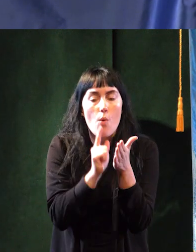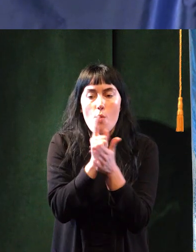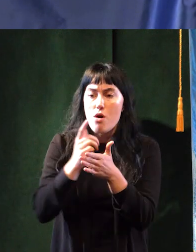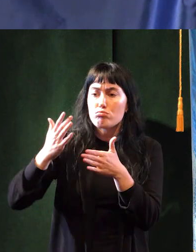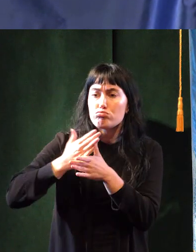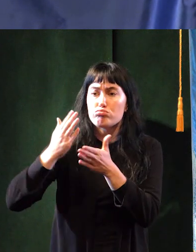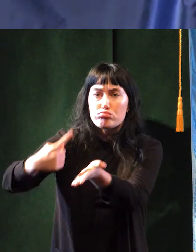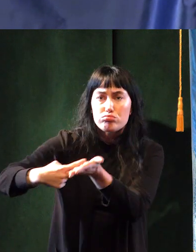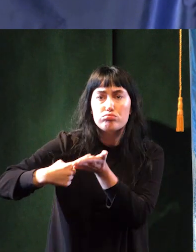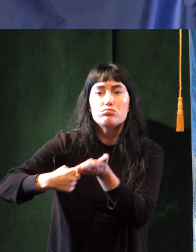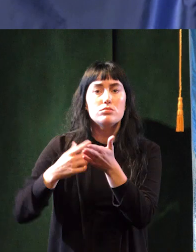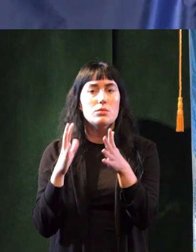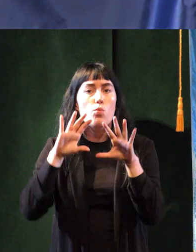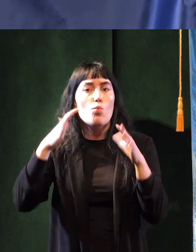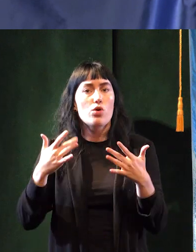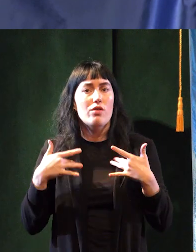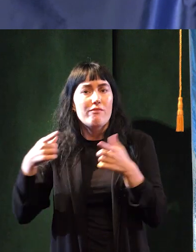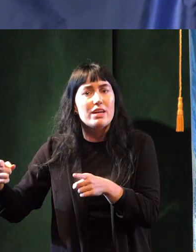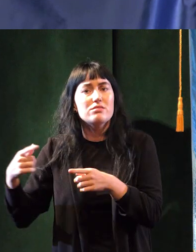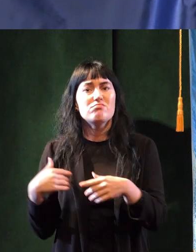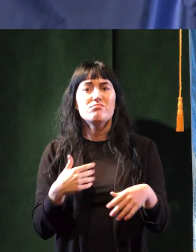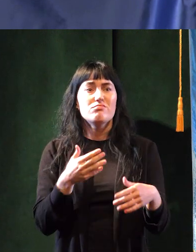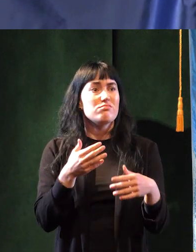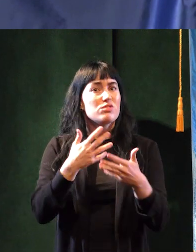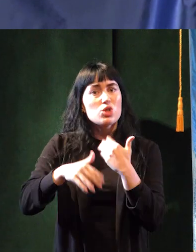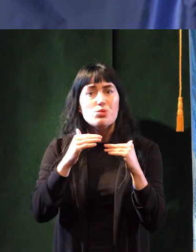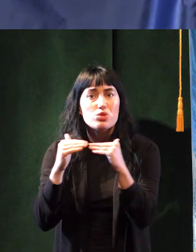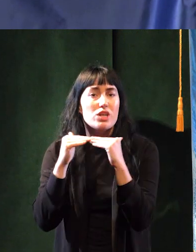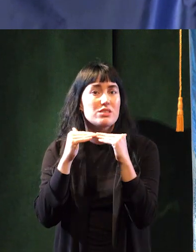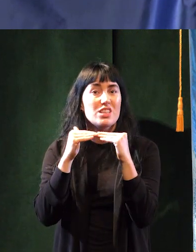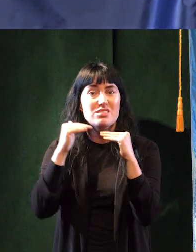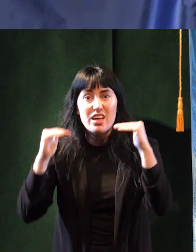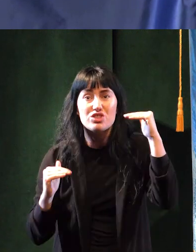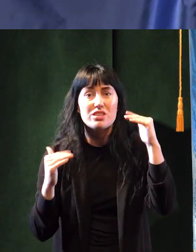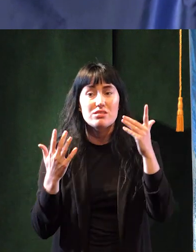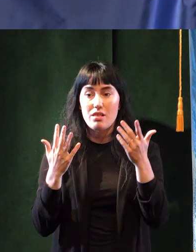sharing your opinions about world events social justice and injustice how the